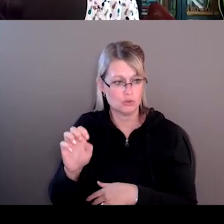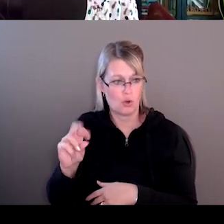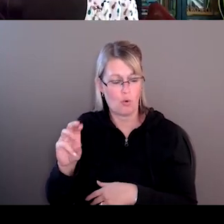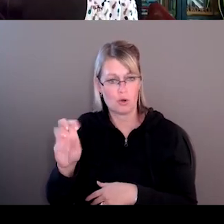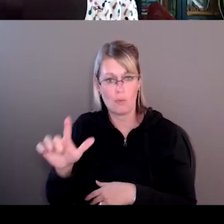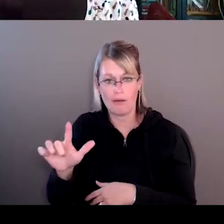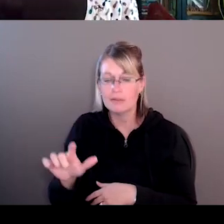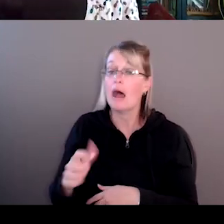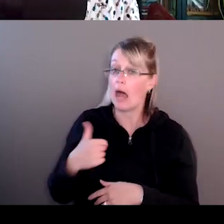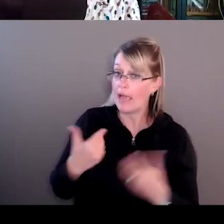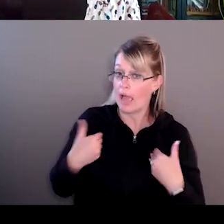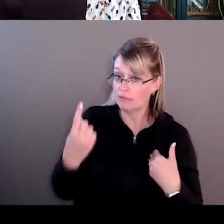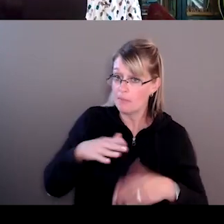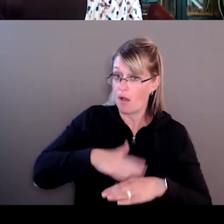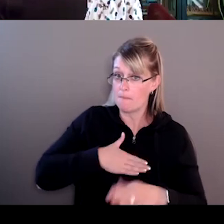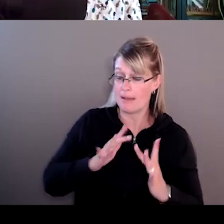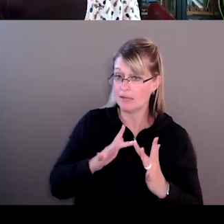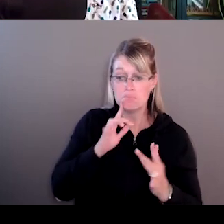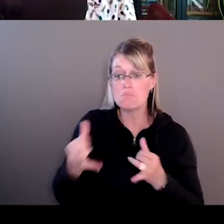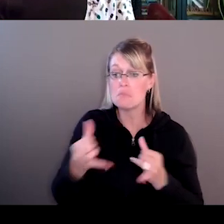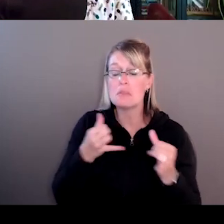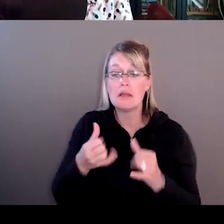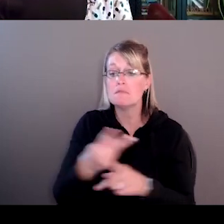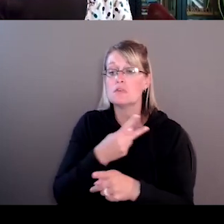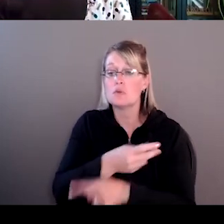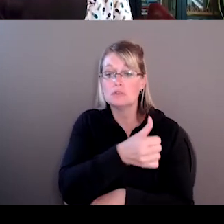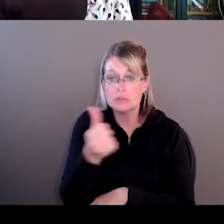you can play around with this, and try it for yourself, how it is announced across